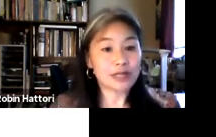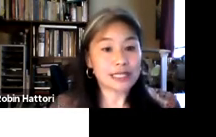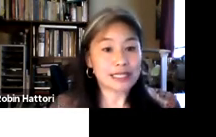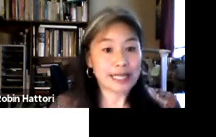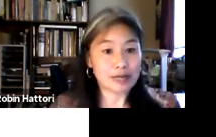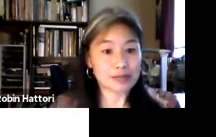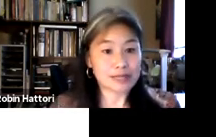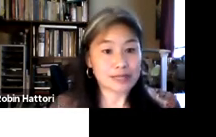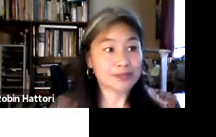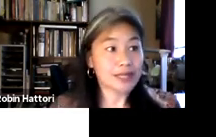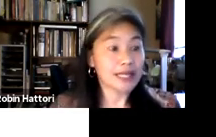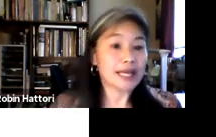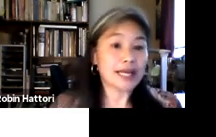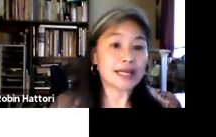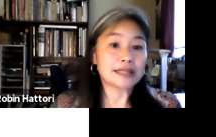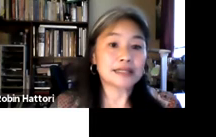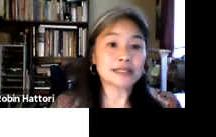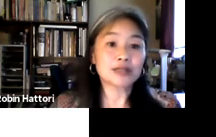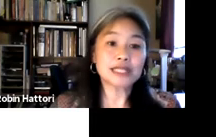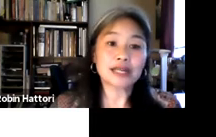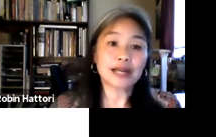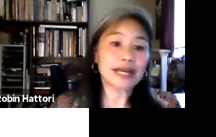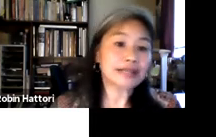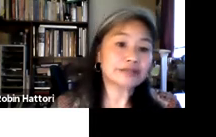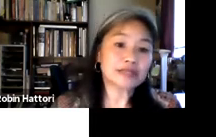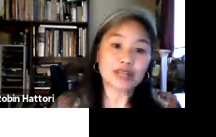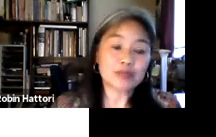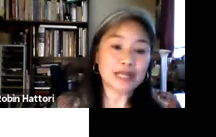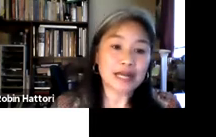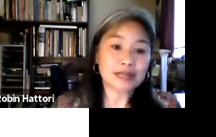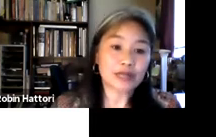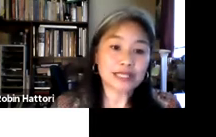Nothing got injured except his pride. But again, shortly